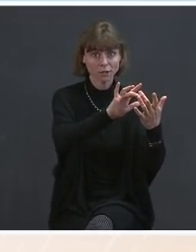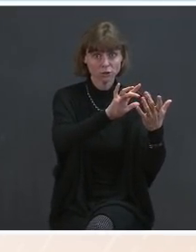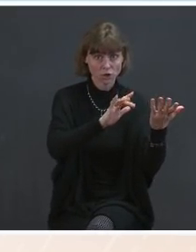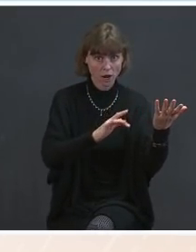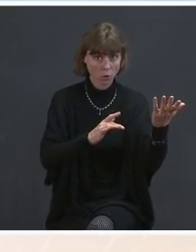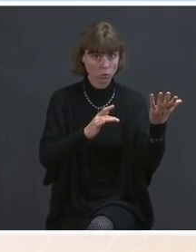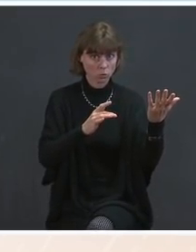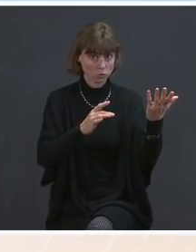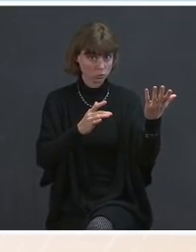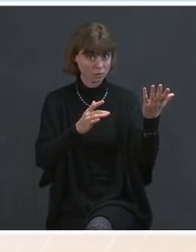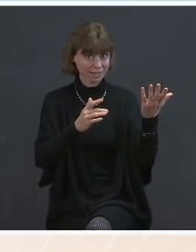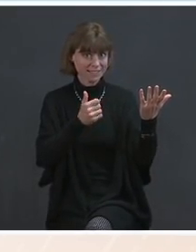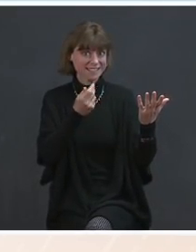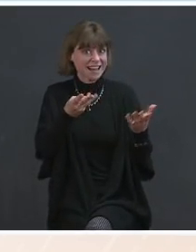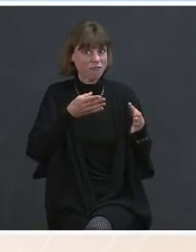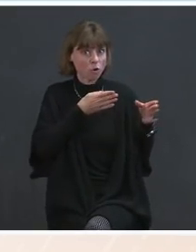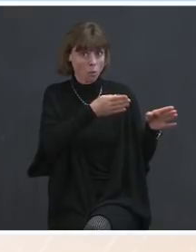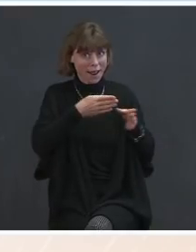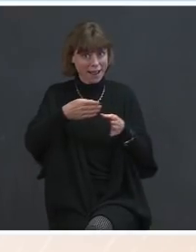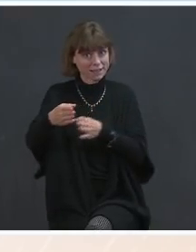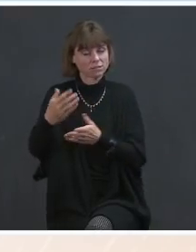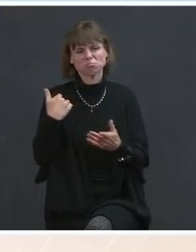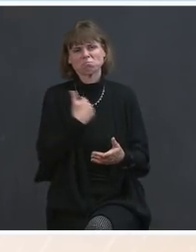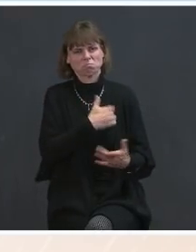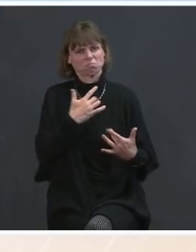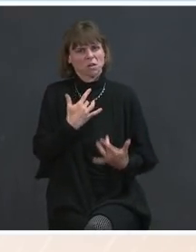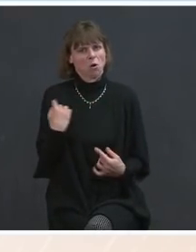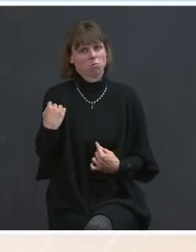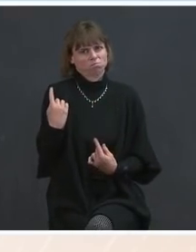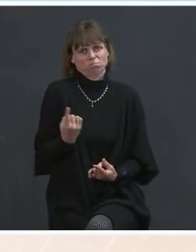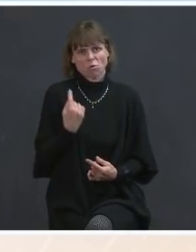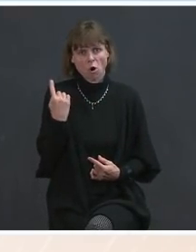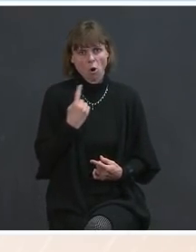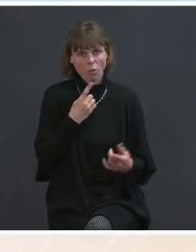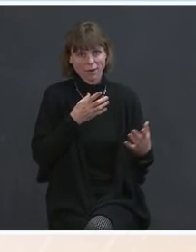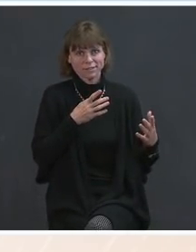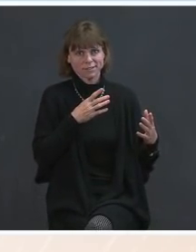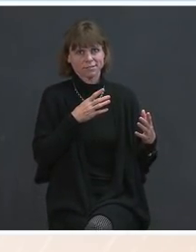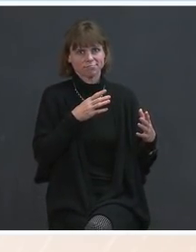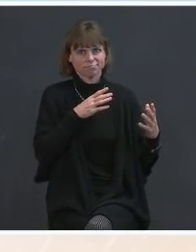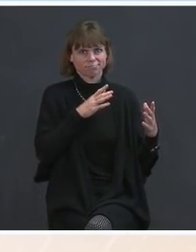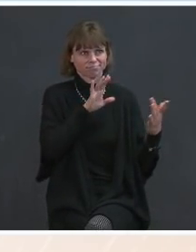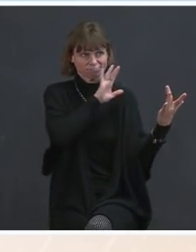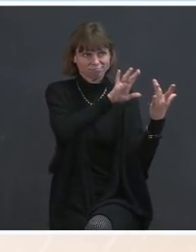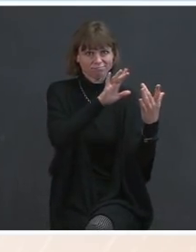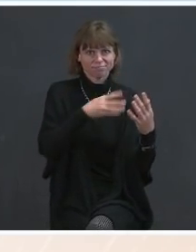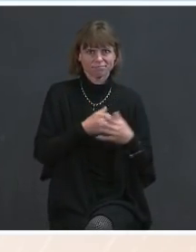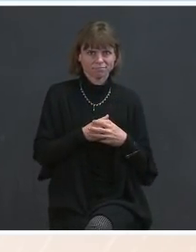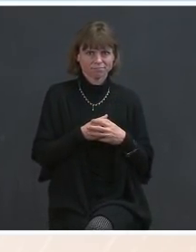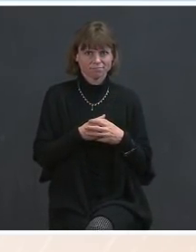a number of channels, as we always have had, that we can reach out through. We also are focused on consulting